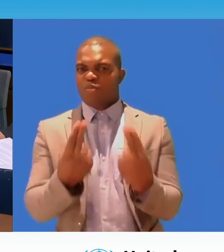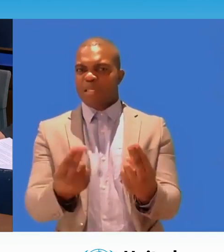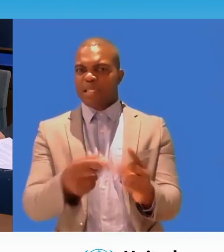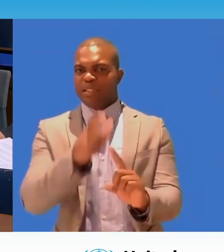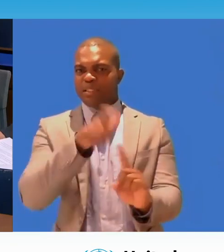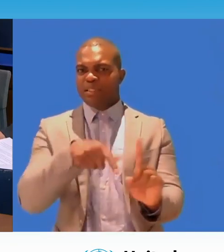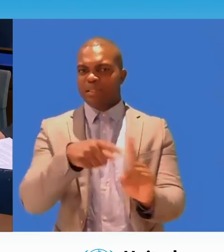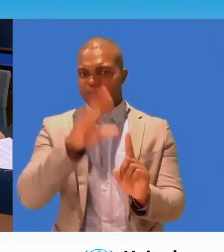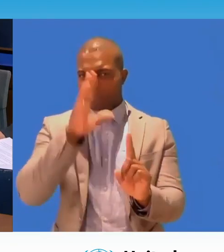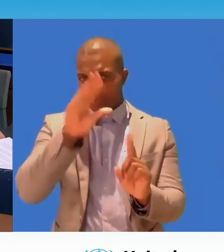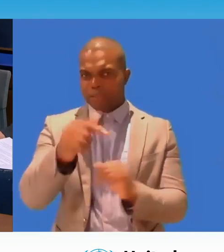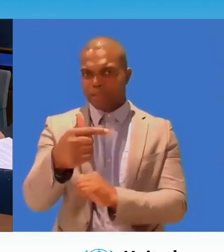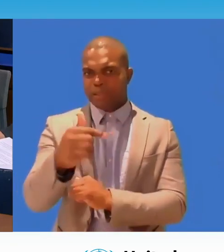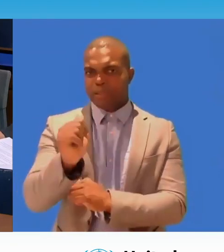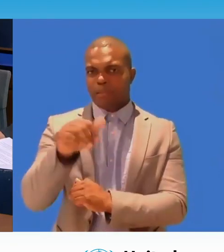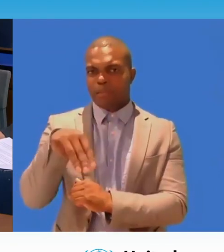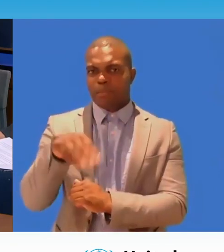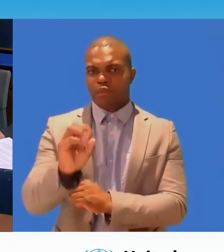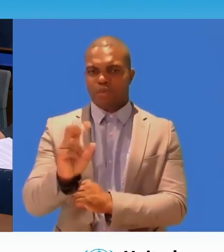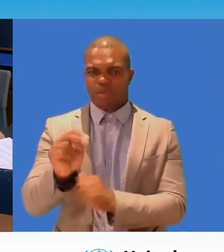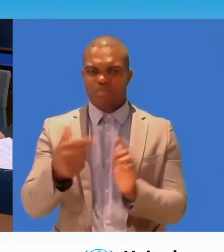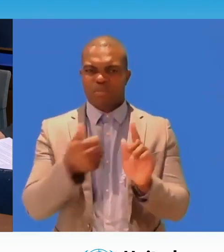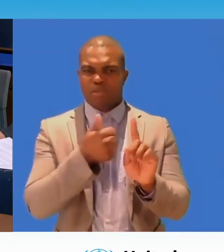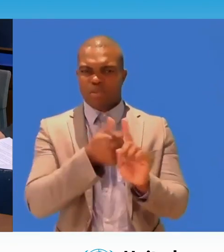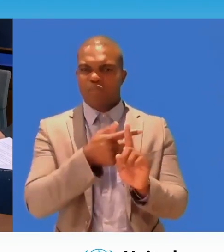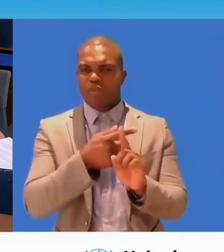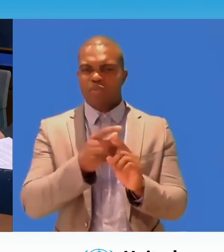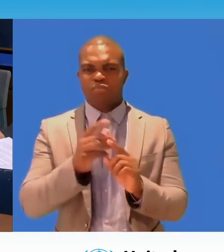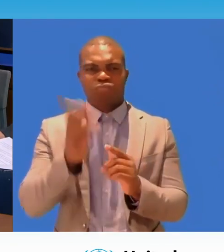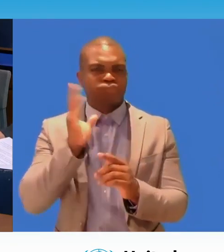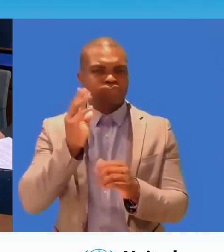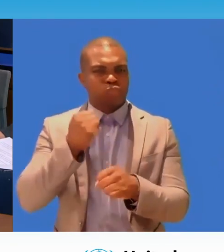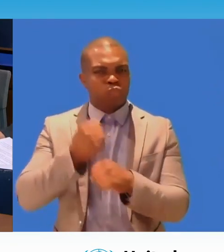like I'd like take this opportunity to express our sincere appreciation for all the valuable